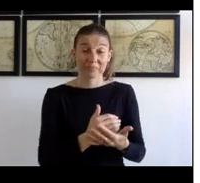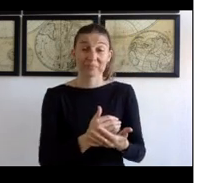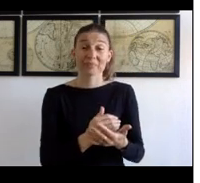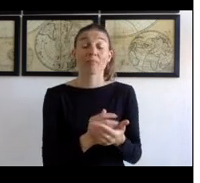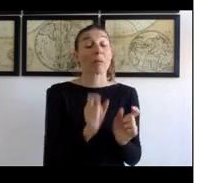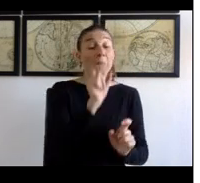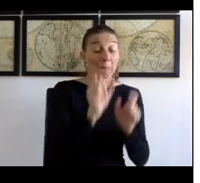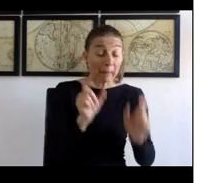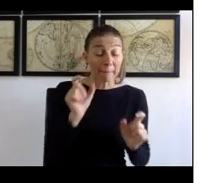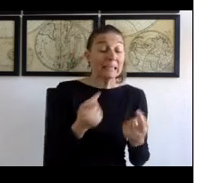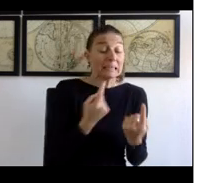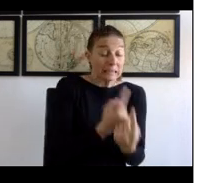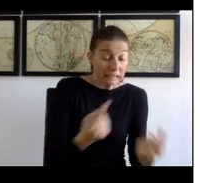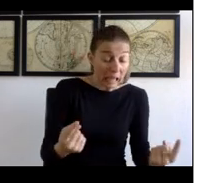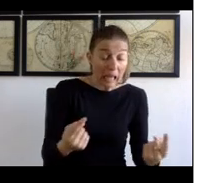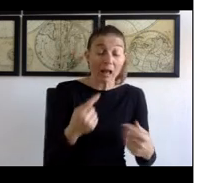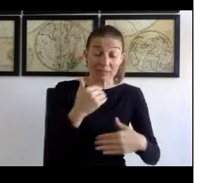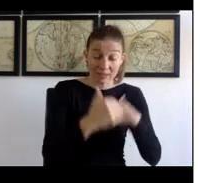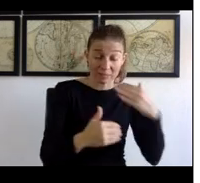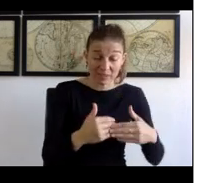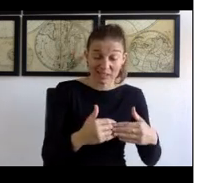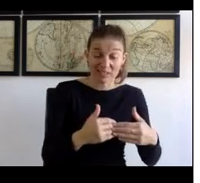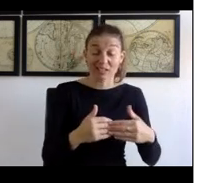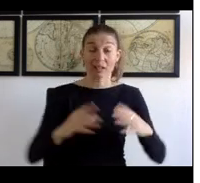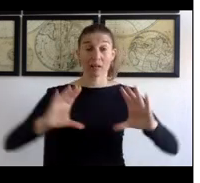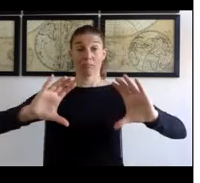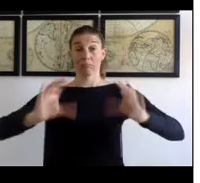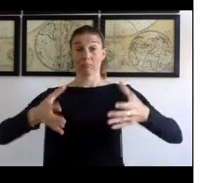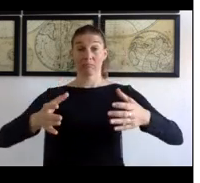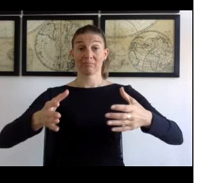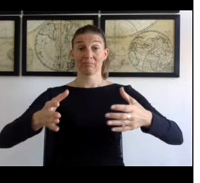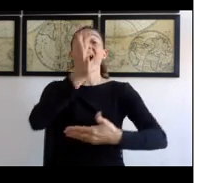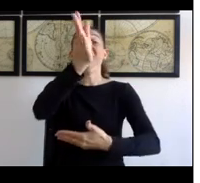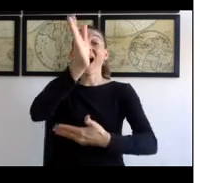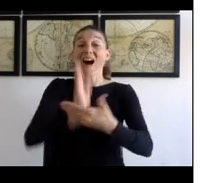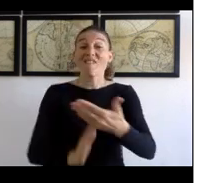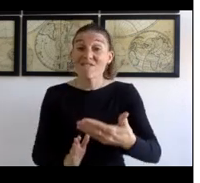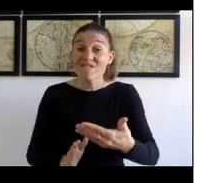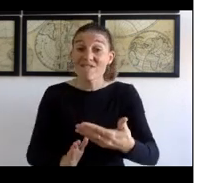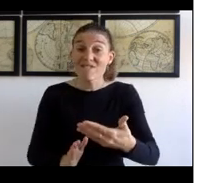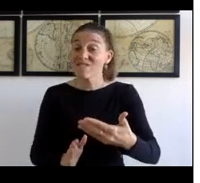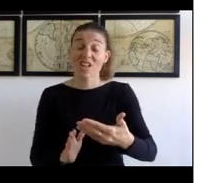many employers aren't willing to hire persons with disabilities.